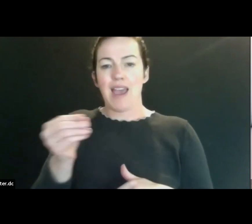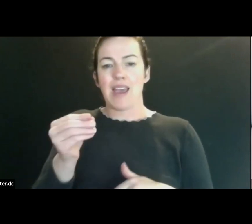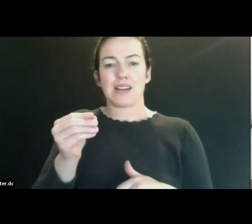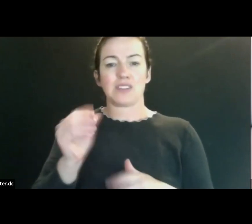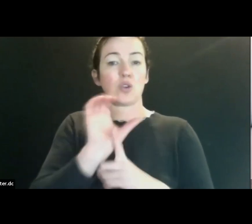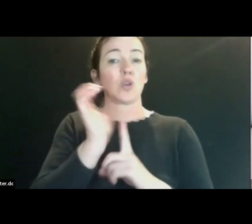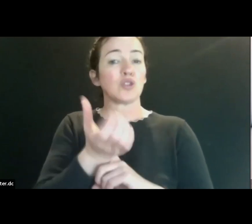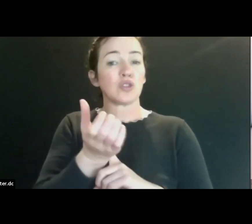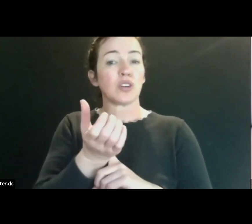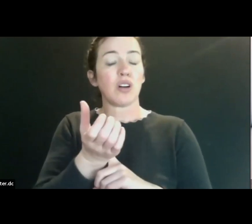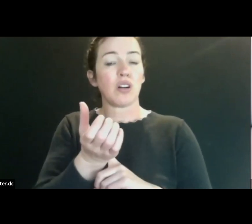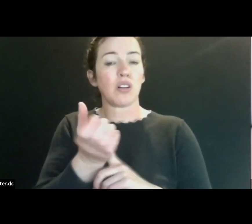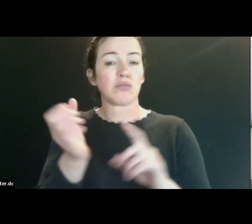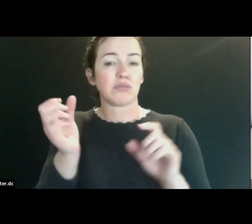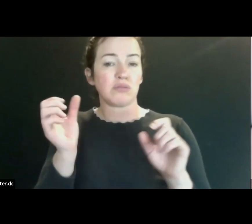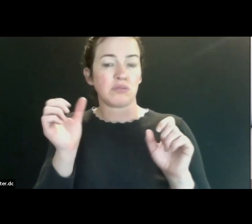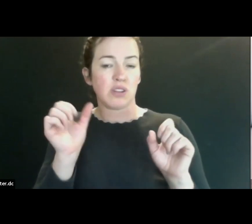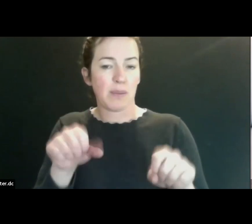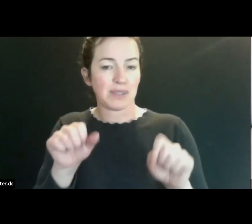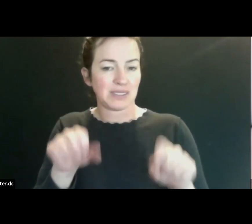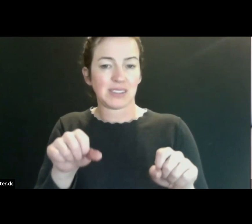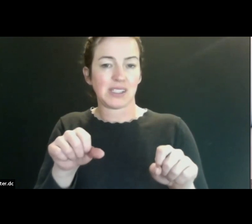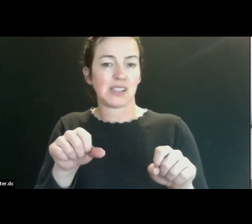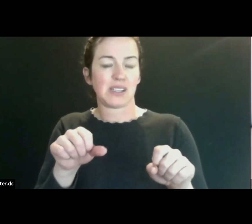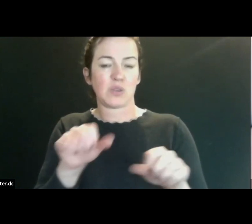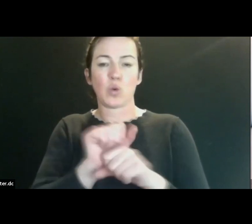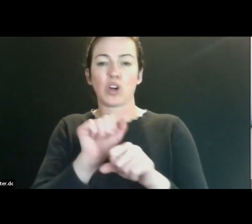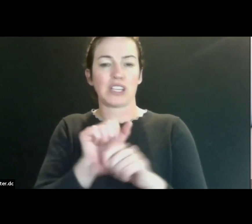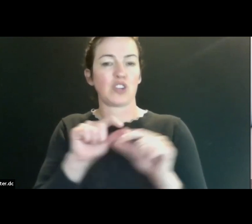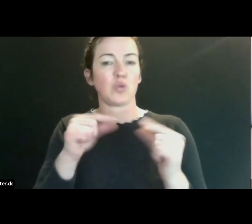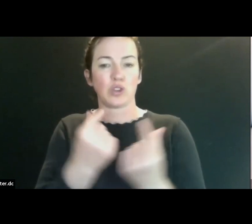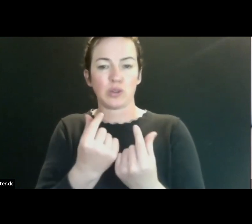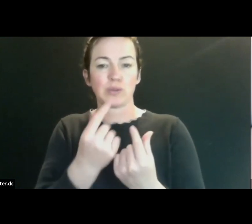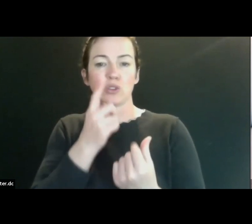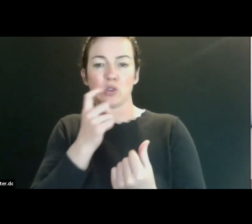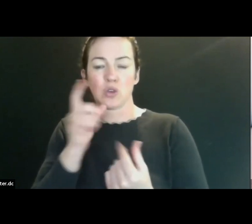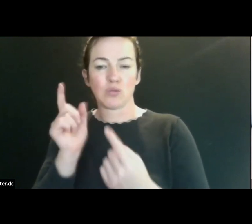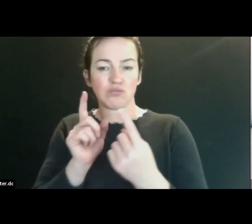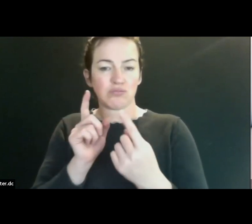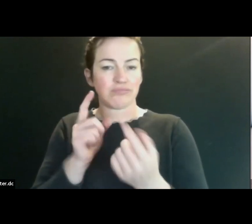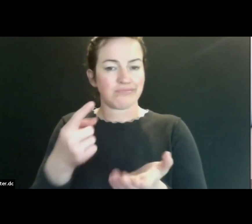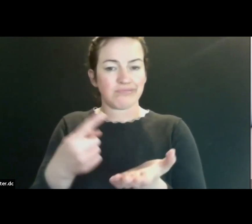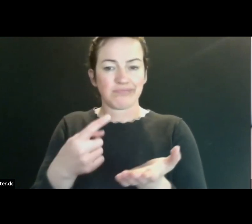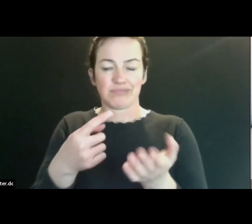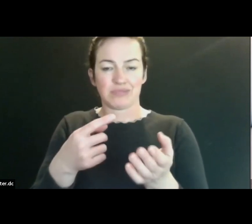cultural competency working groups that work on the different things. One of the newer